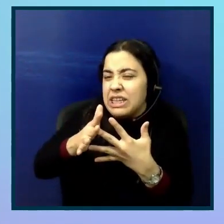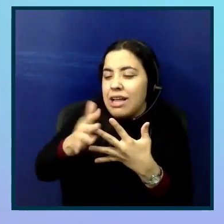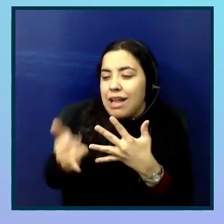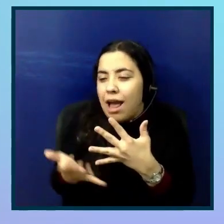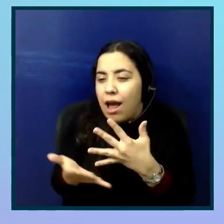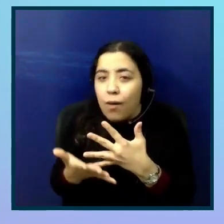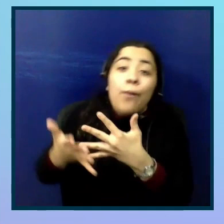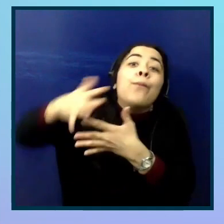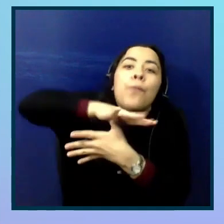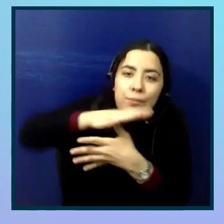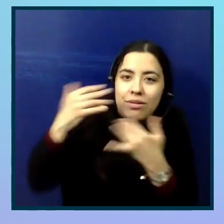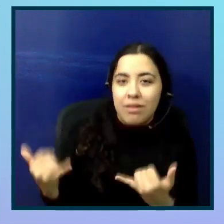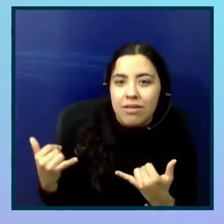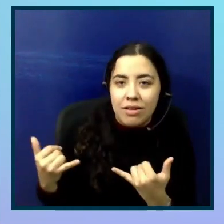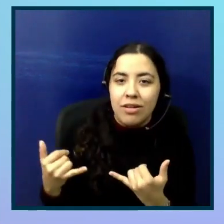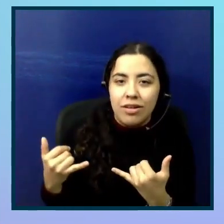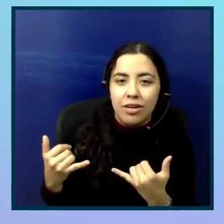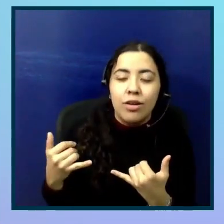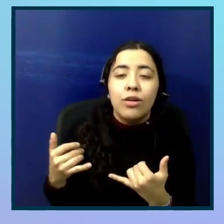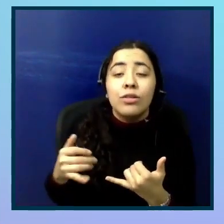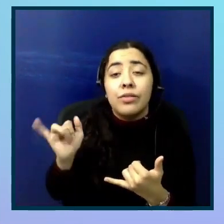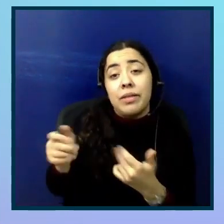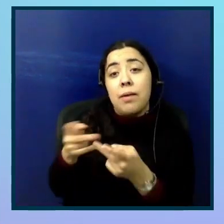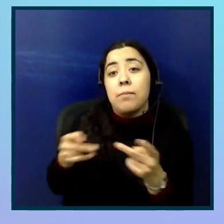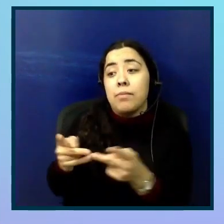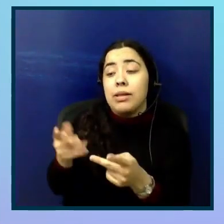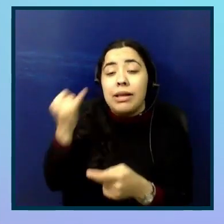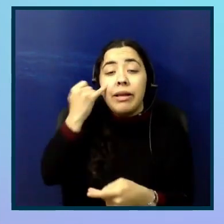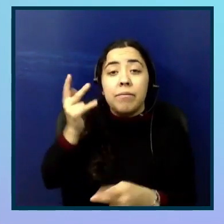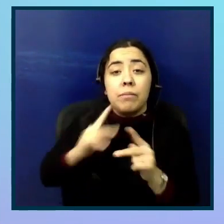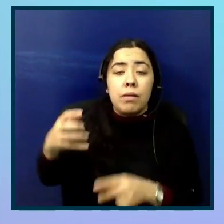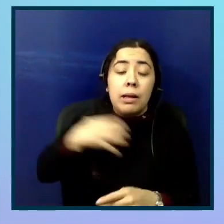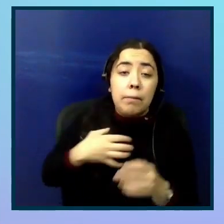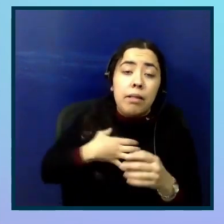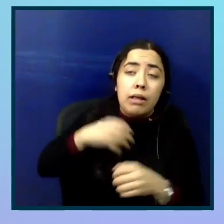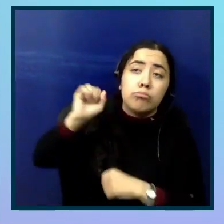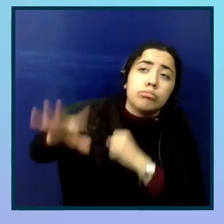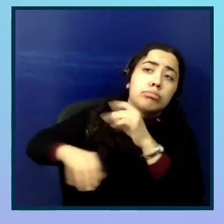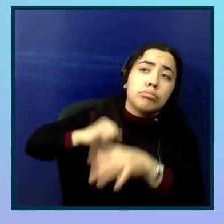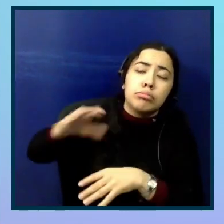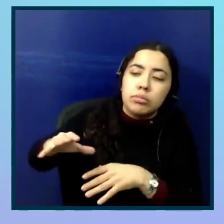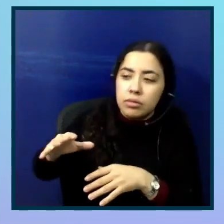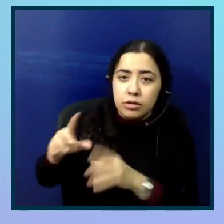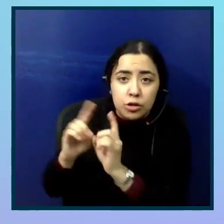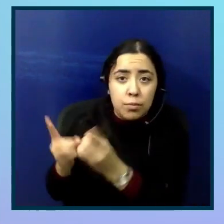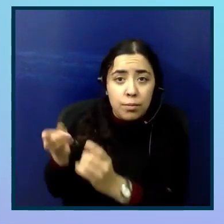when those complaints started coming in, when those requests started coming in, leadership instead of being like,